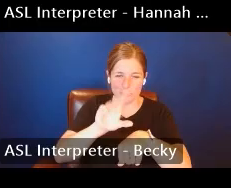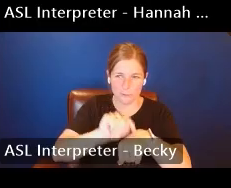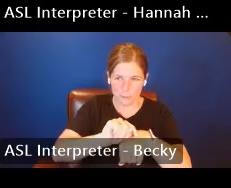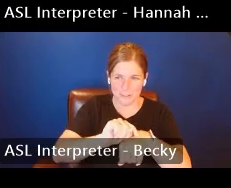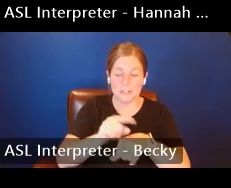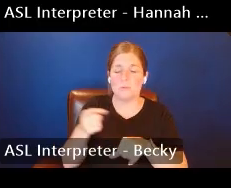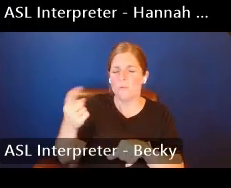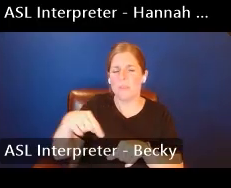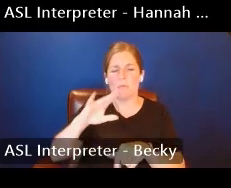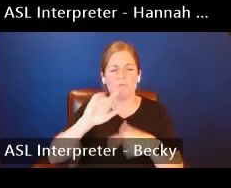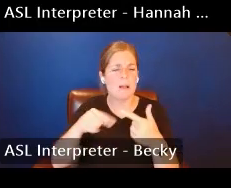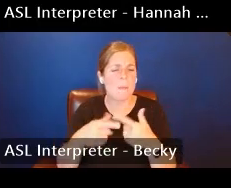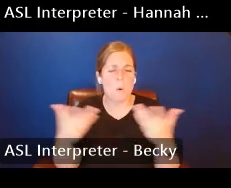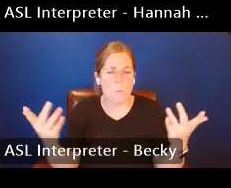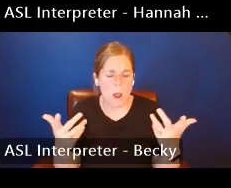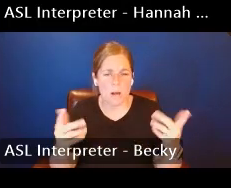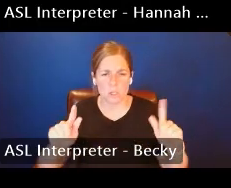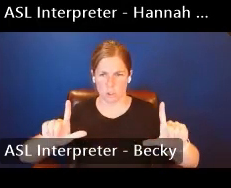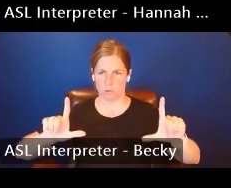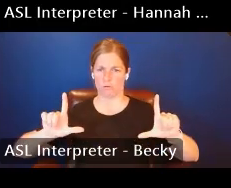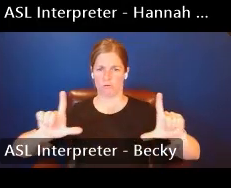and what that is all about.